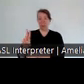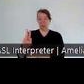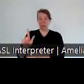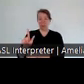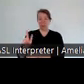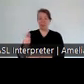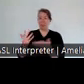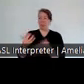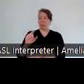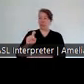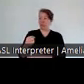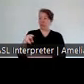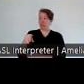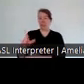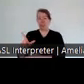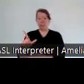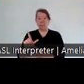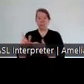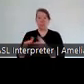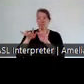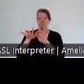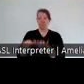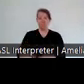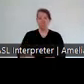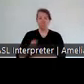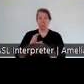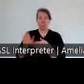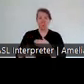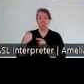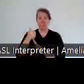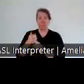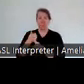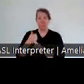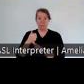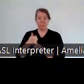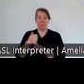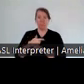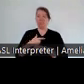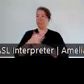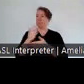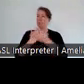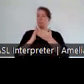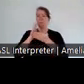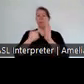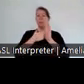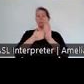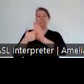to do text encoding. Sometimes these students make digital exhibits with the Omeka platform.